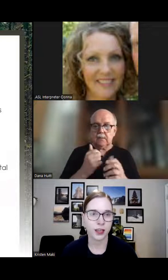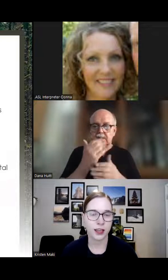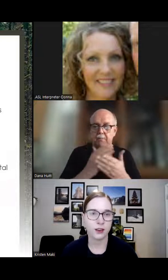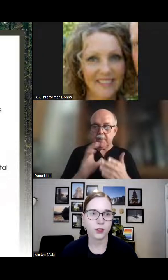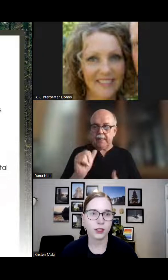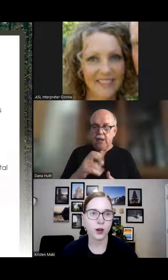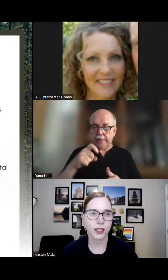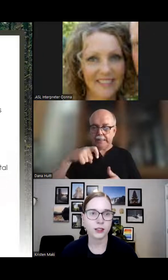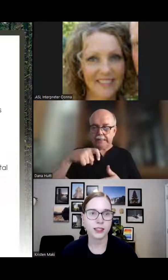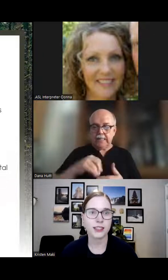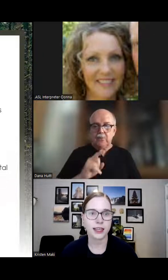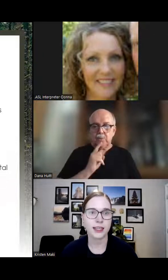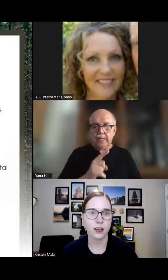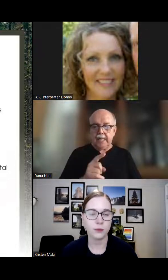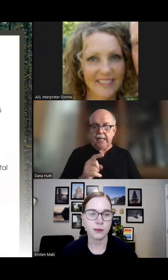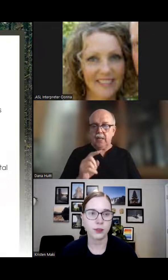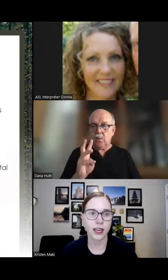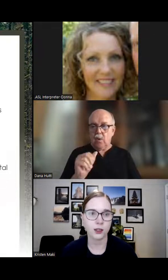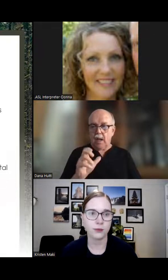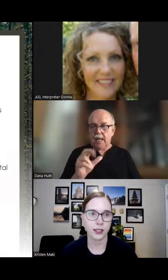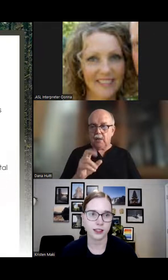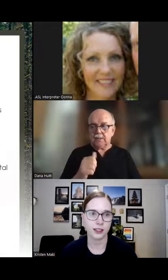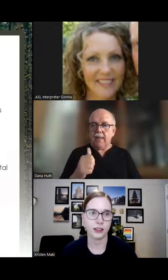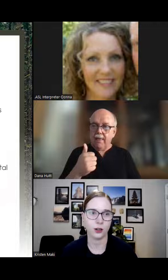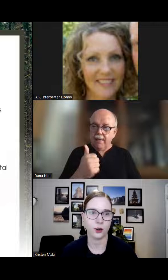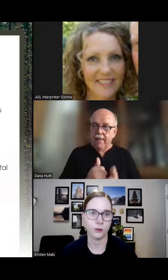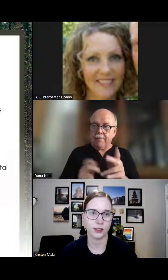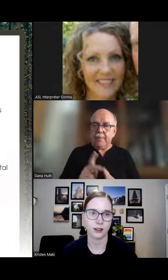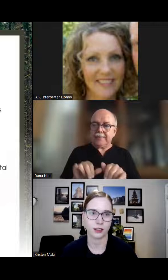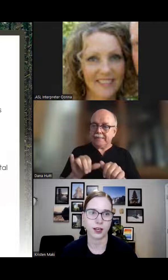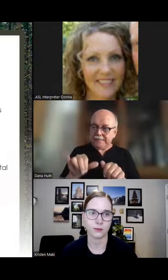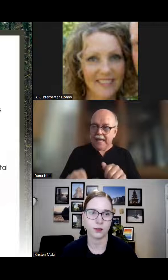. Otherwise if you don't meet any of the qualification pathways, then